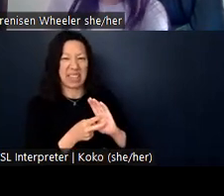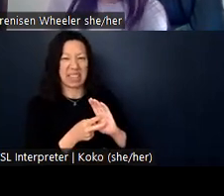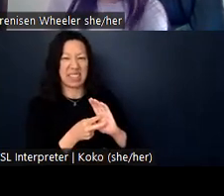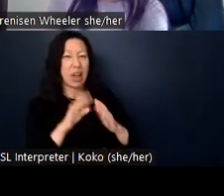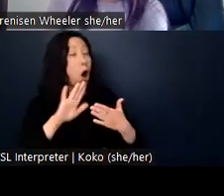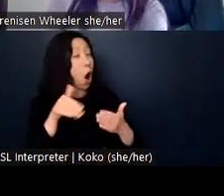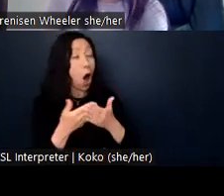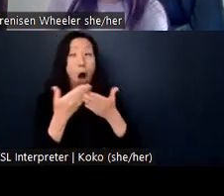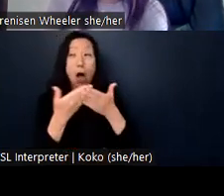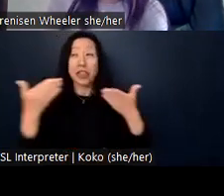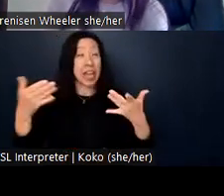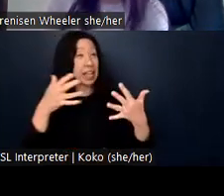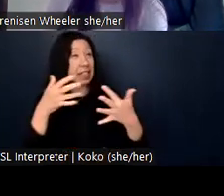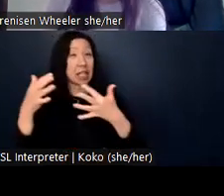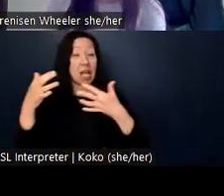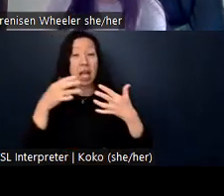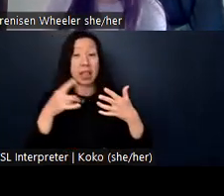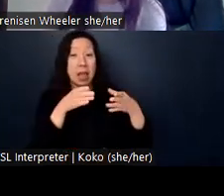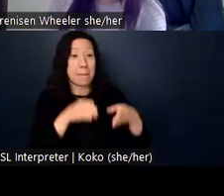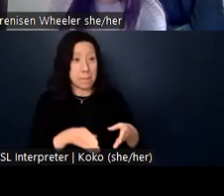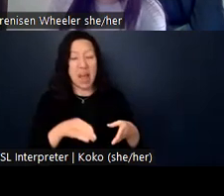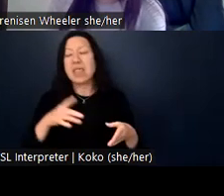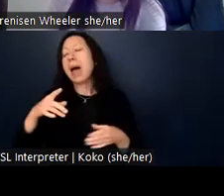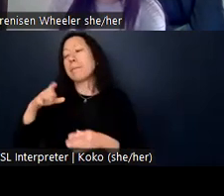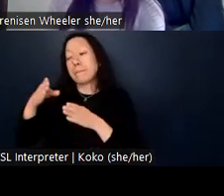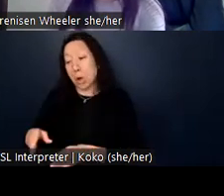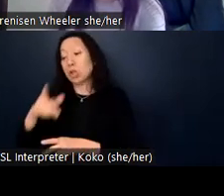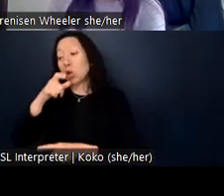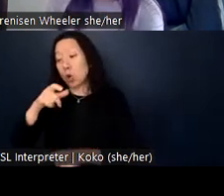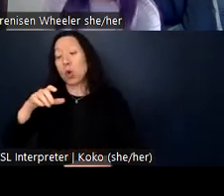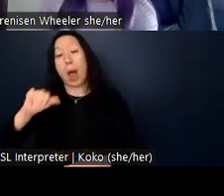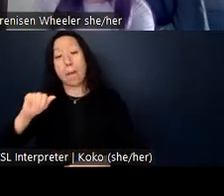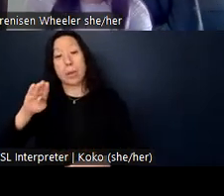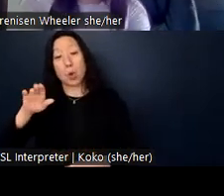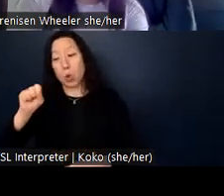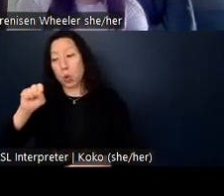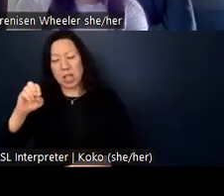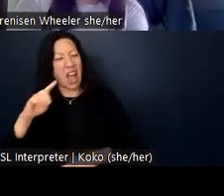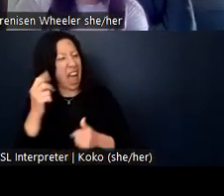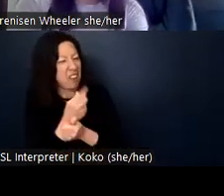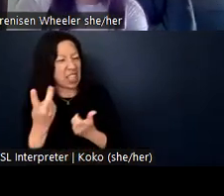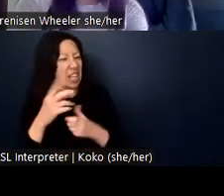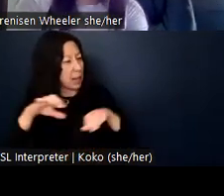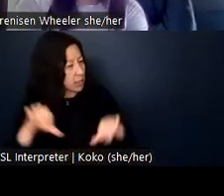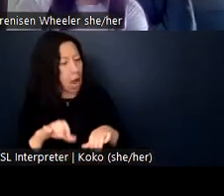things that they'd be surprised as said about that person or to that person and so you're disrupting that 13:20:10 narrative in that voice, in their